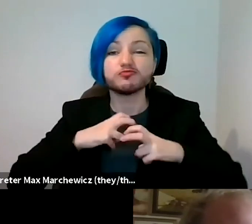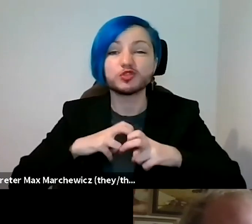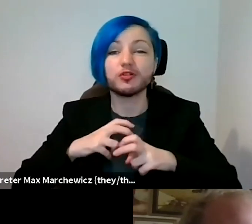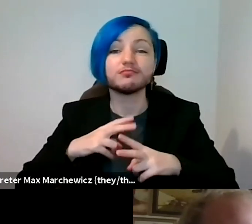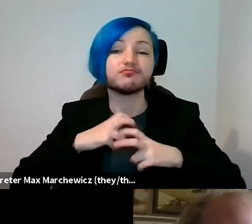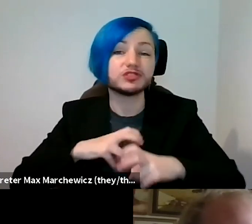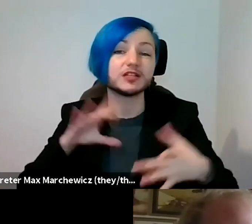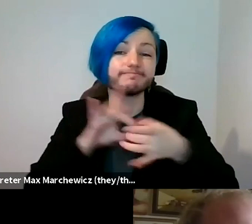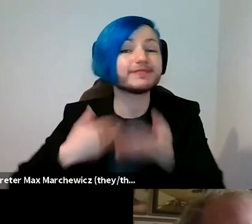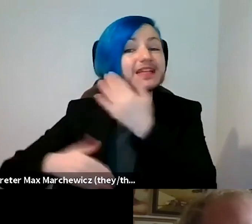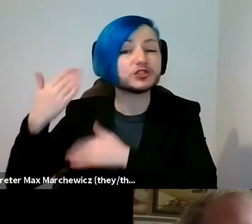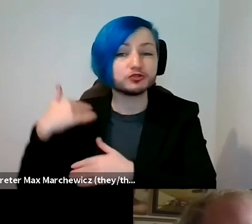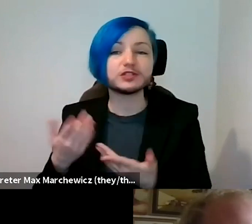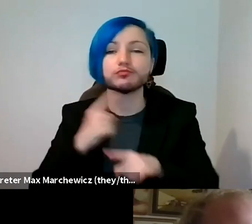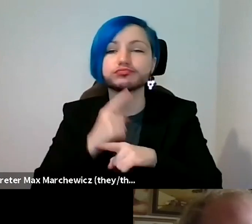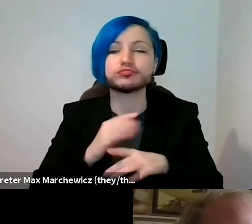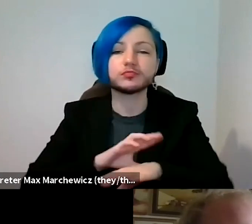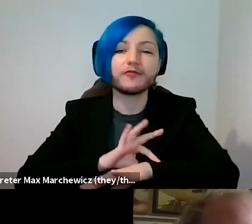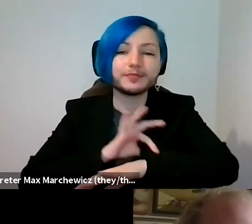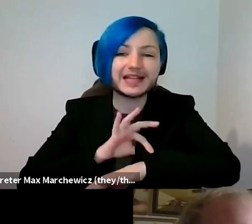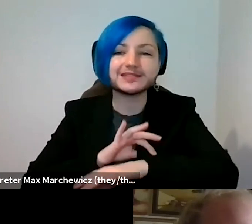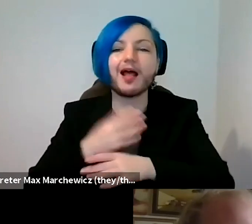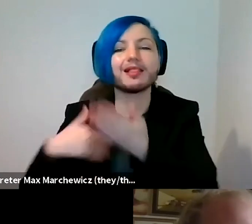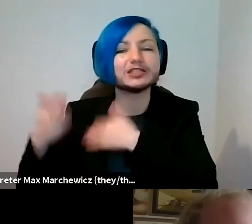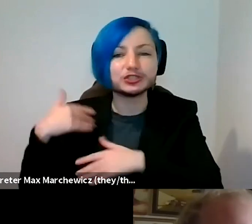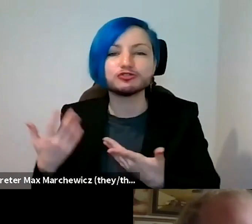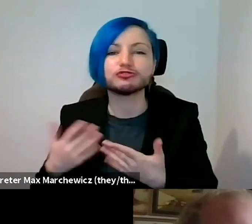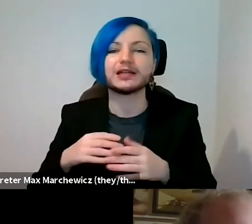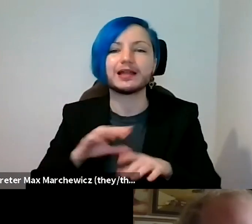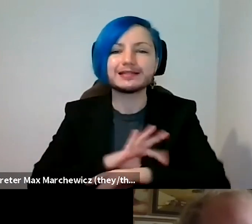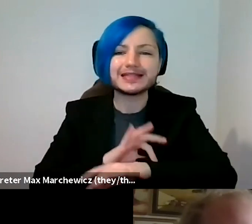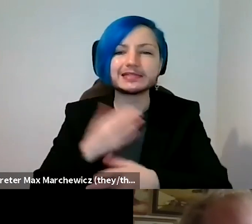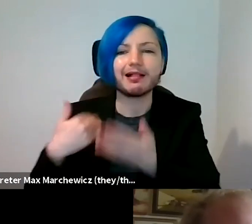and I talked about textile history, how textile history left its impact on literary history,